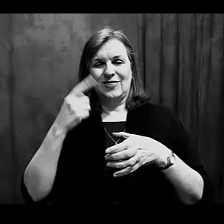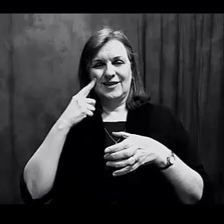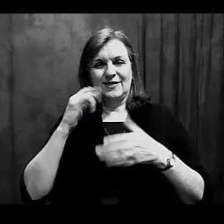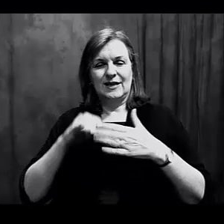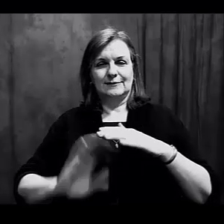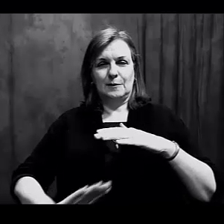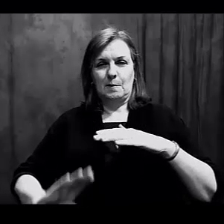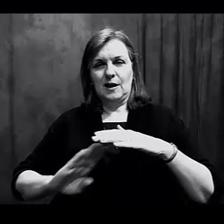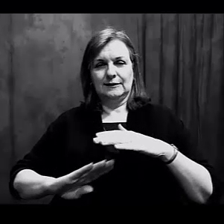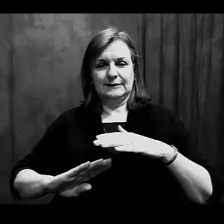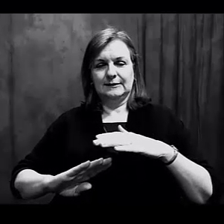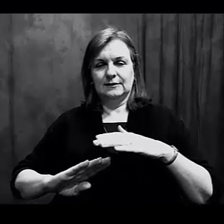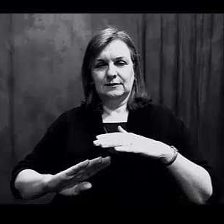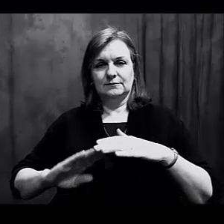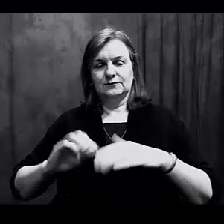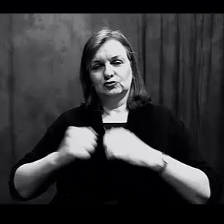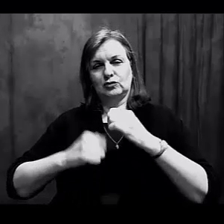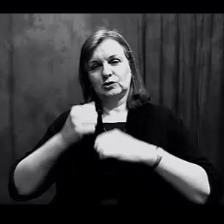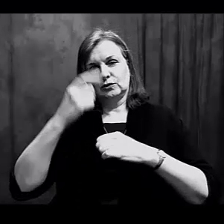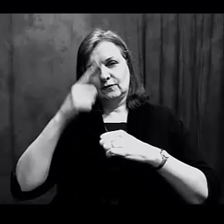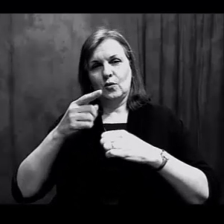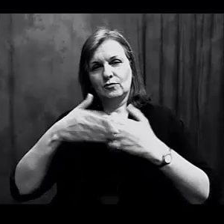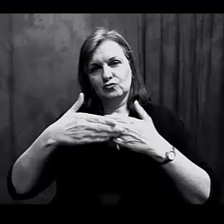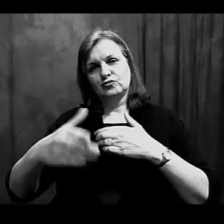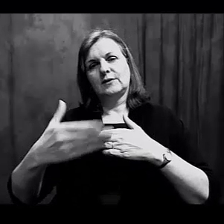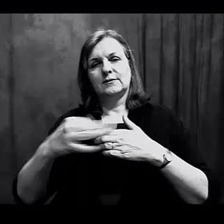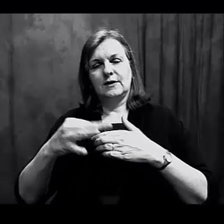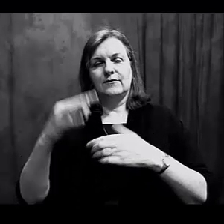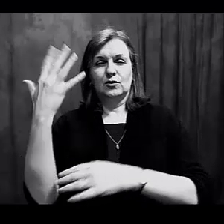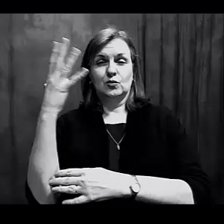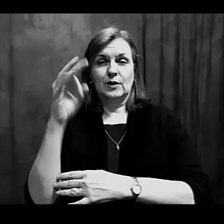protists we look at this as being the foundation for the rest of our tree of life